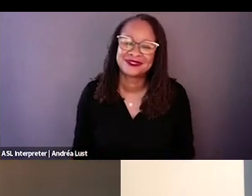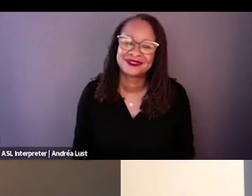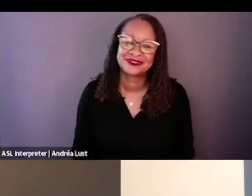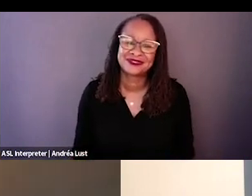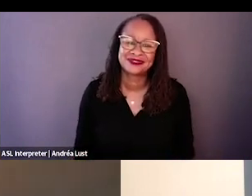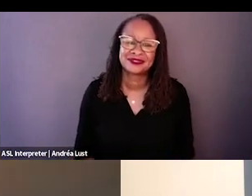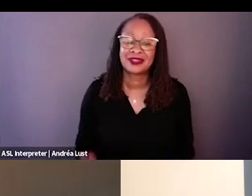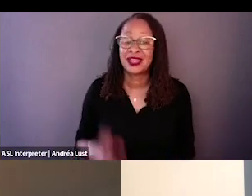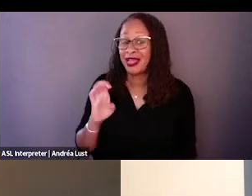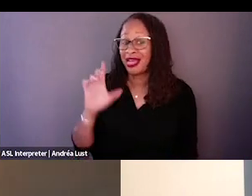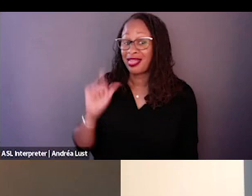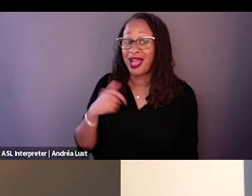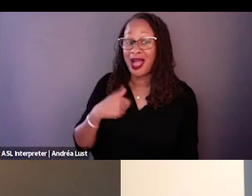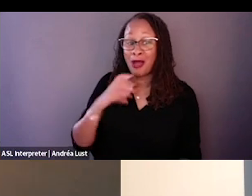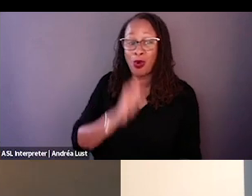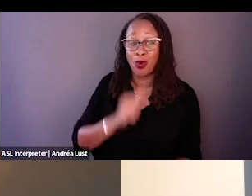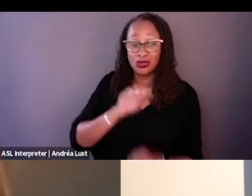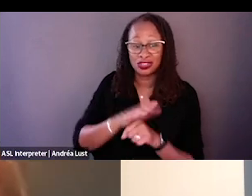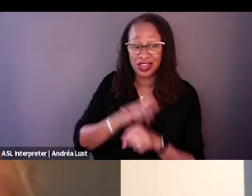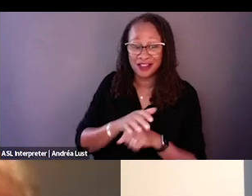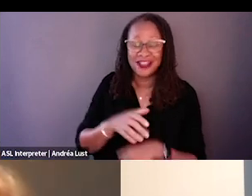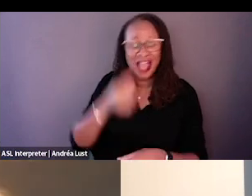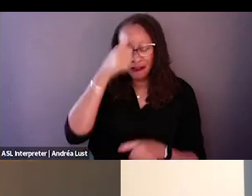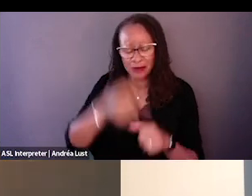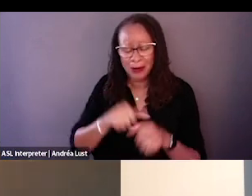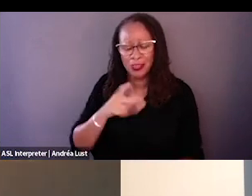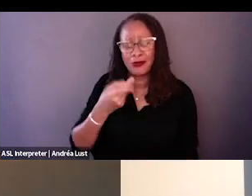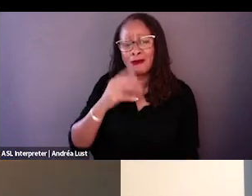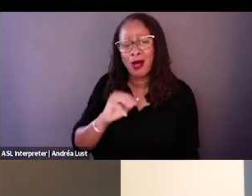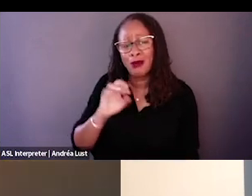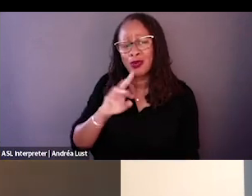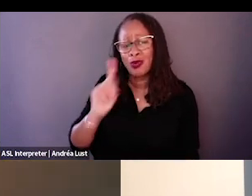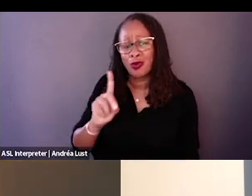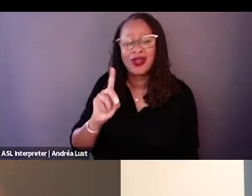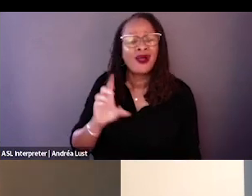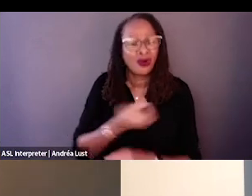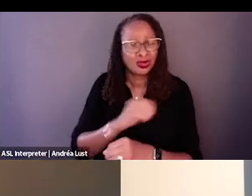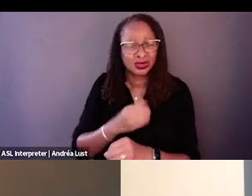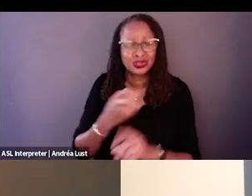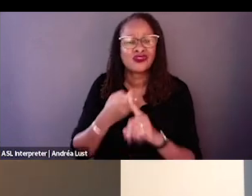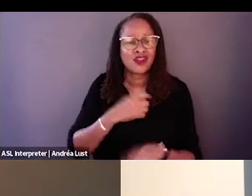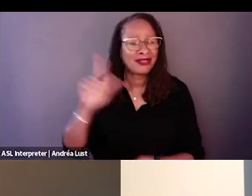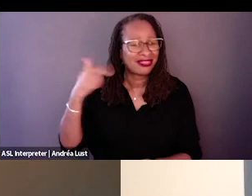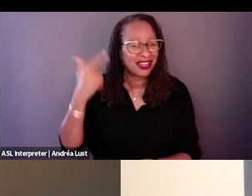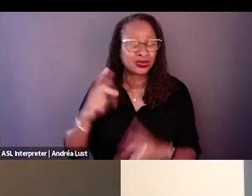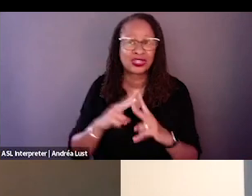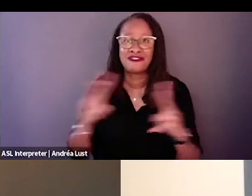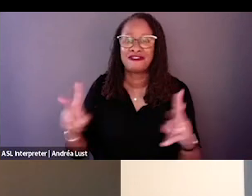The sound has to take over. We are all the time thinking, what can you show?